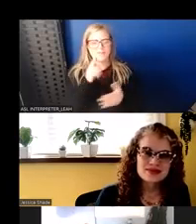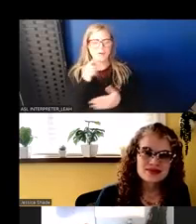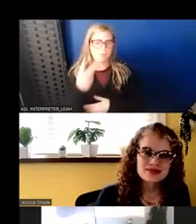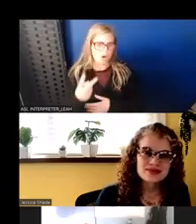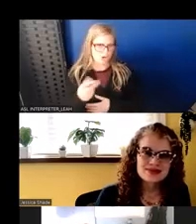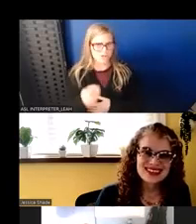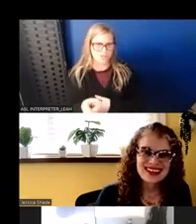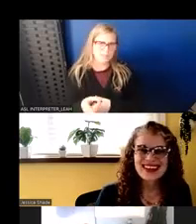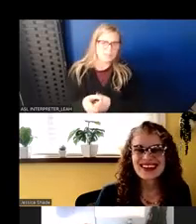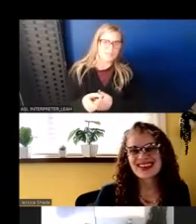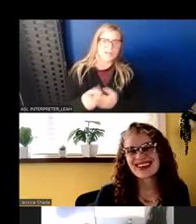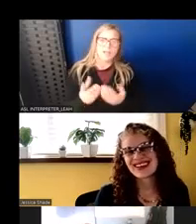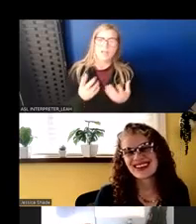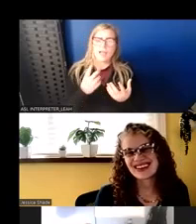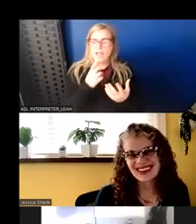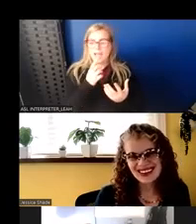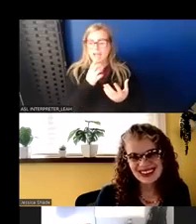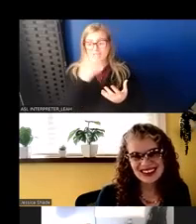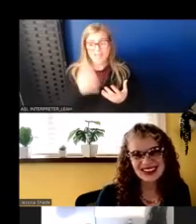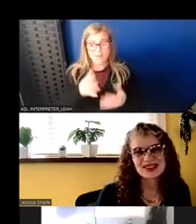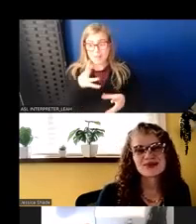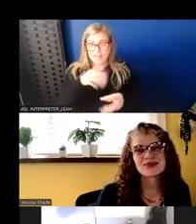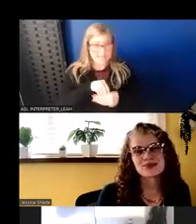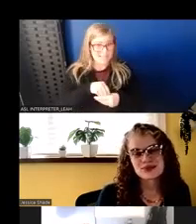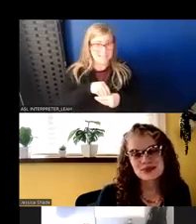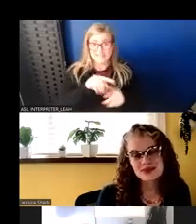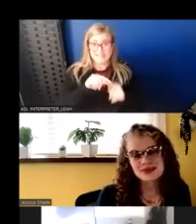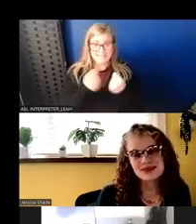want to meet every week. What is that?